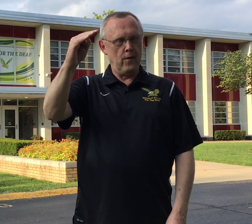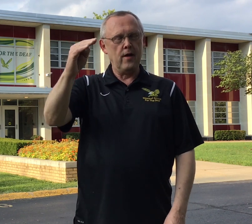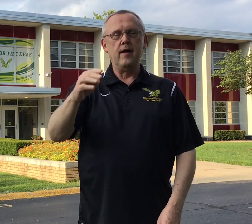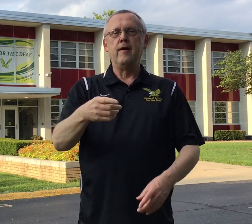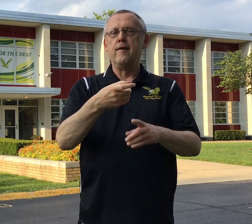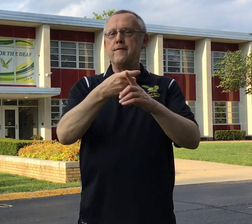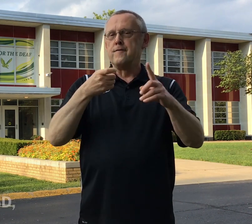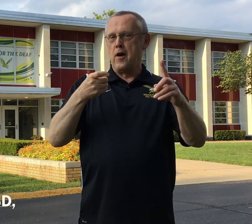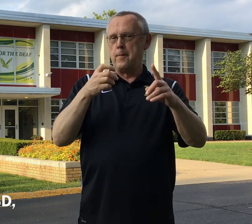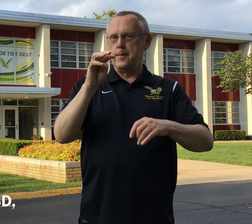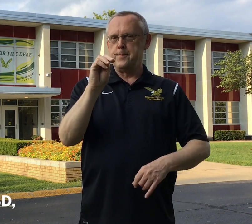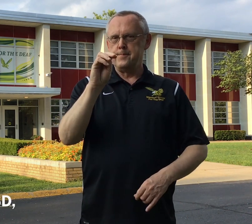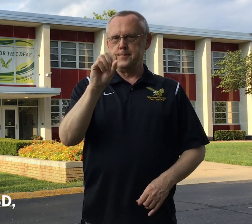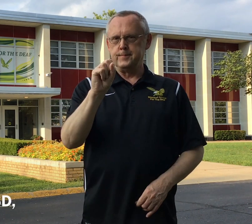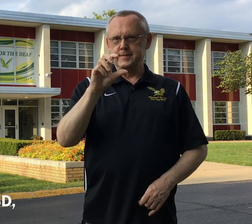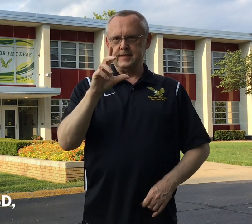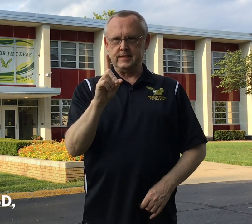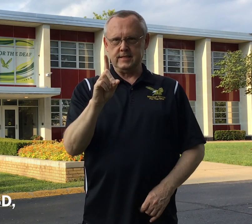Hello from MSD